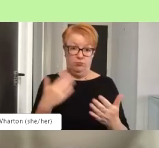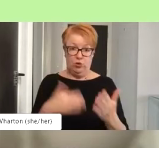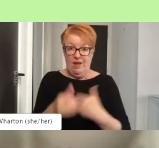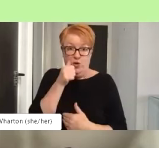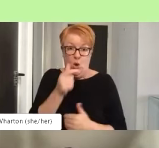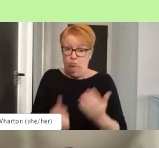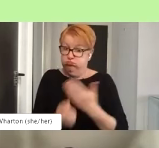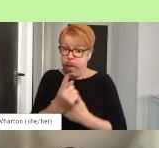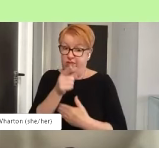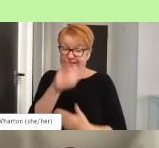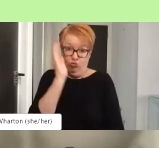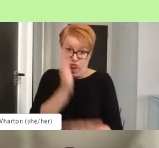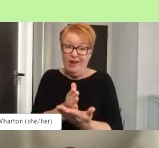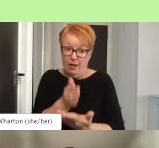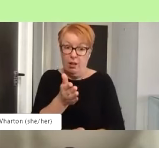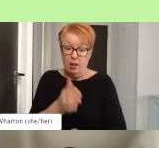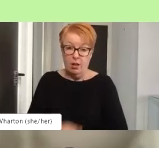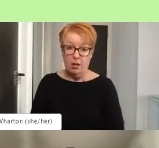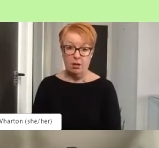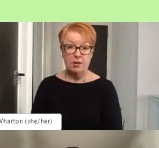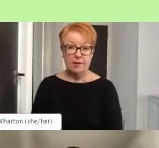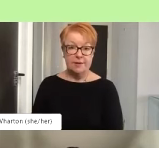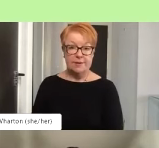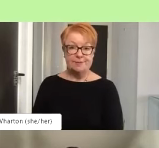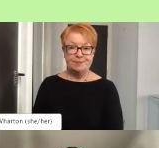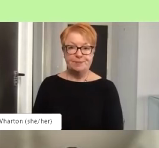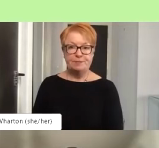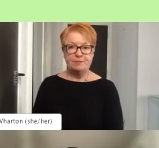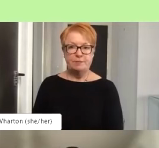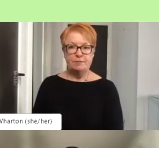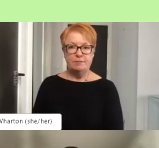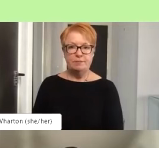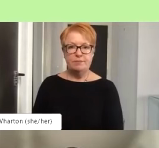And also, it creates a lot of like bureaucratic discussion.